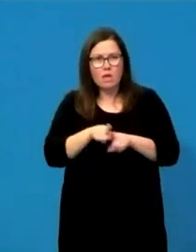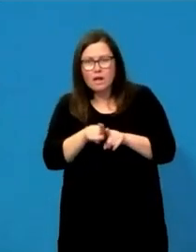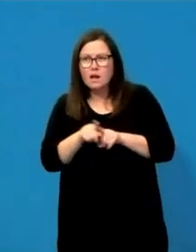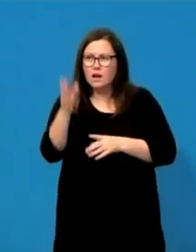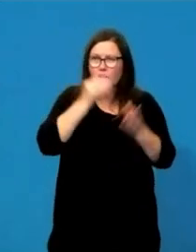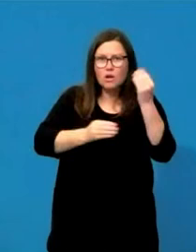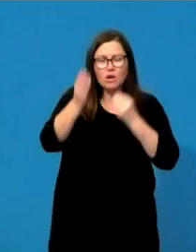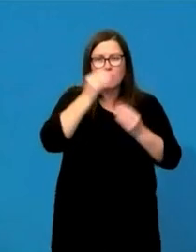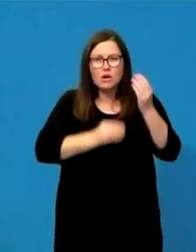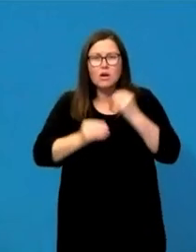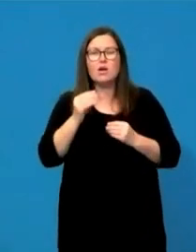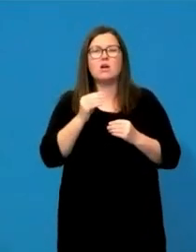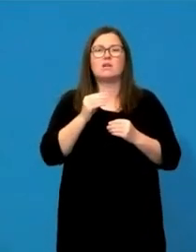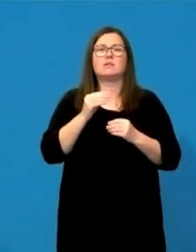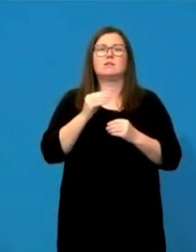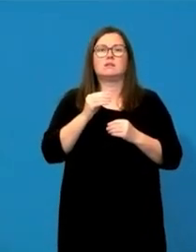happens inside the school gate.